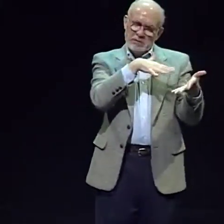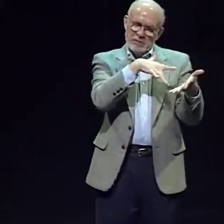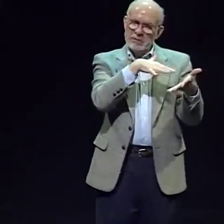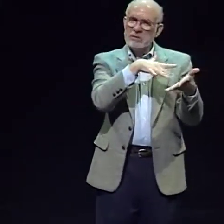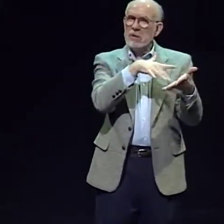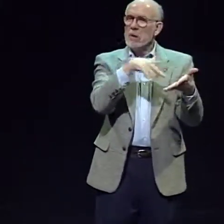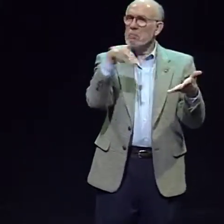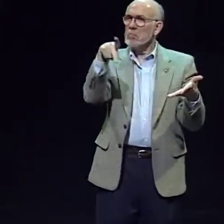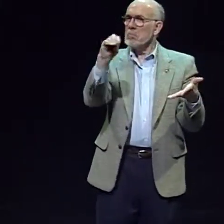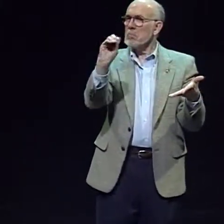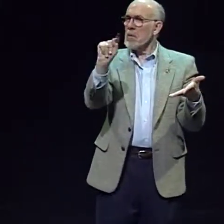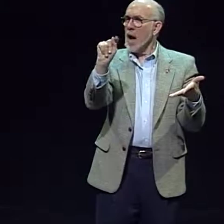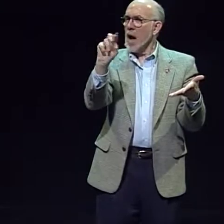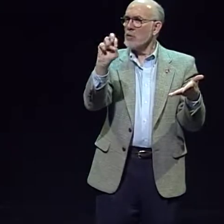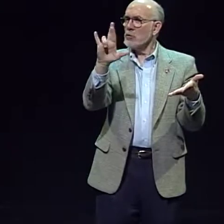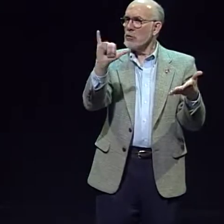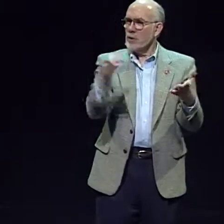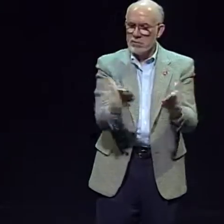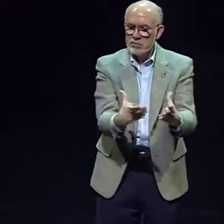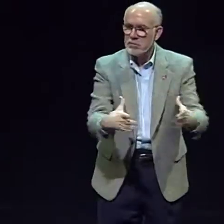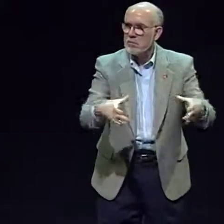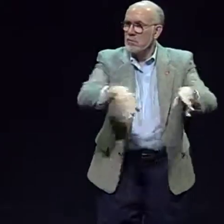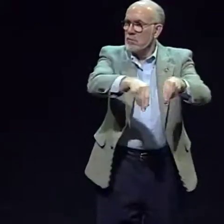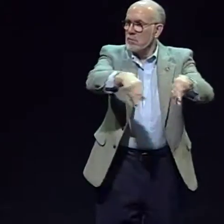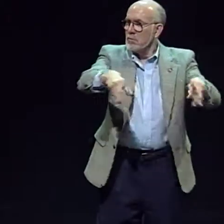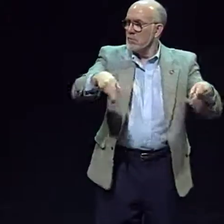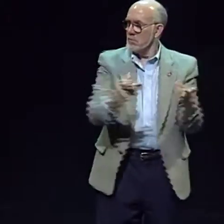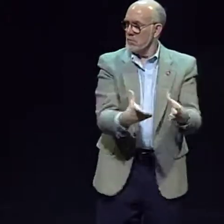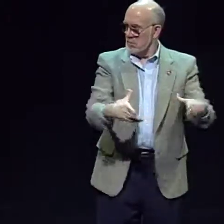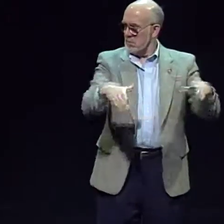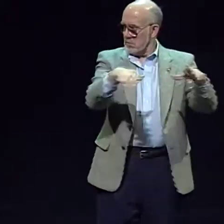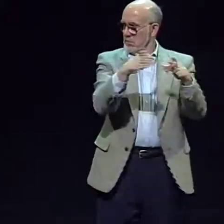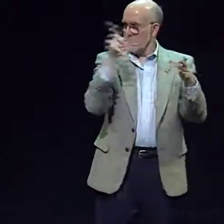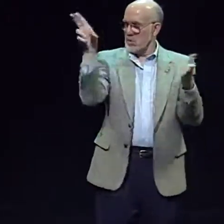HE WAS STUDYING POTTERY AT THE UNIVERSITY.